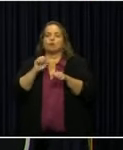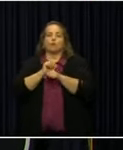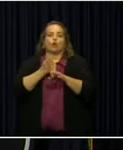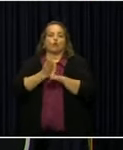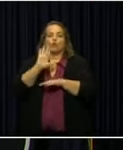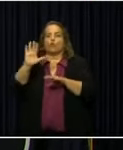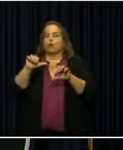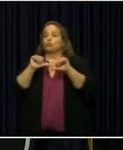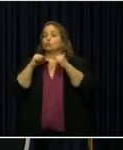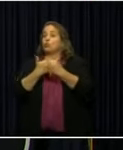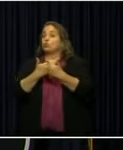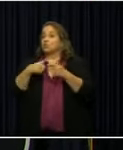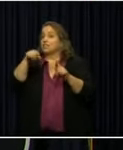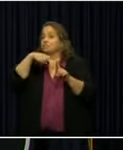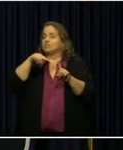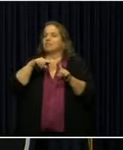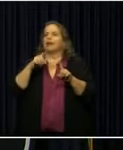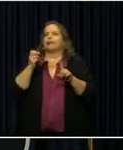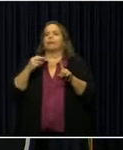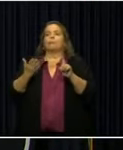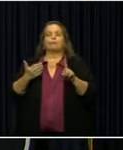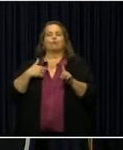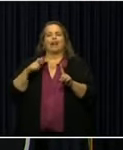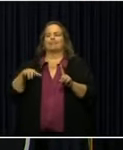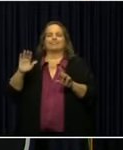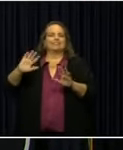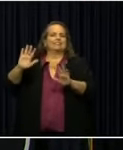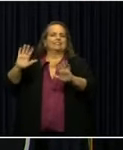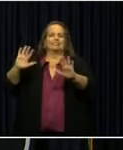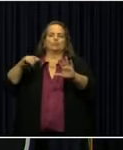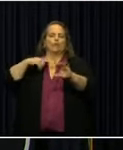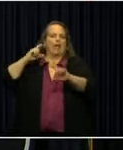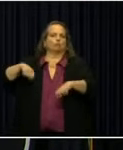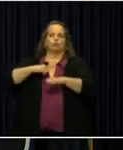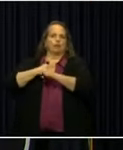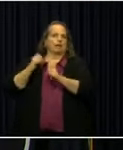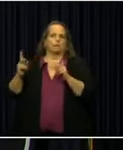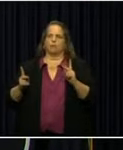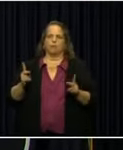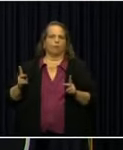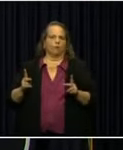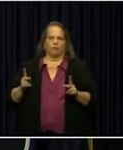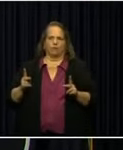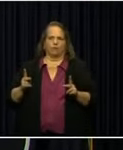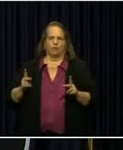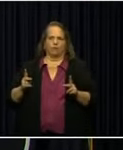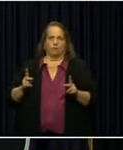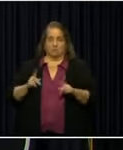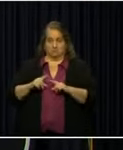COME OUT OF IT AND DOWN, THAT WE